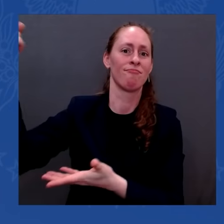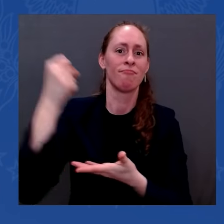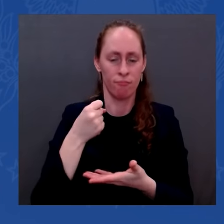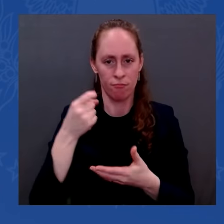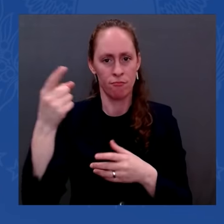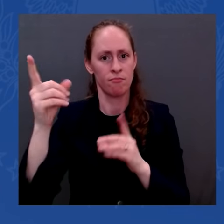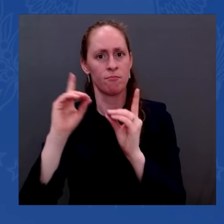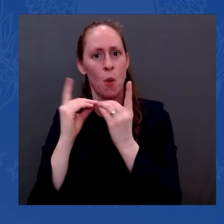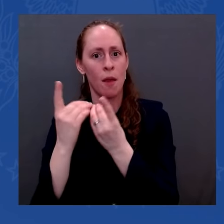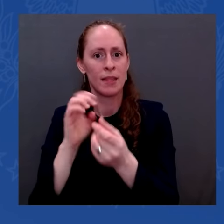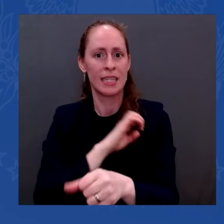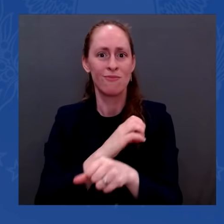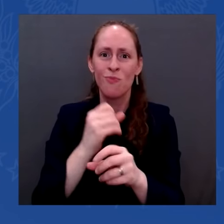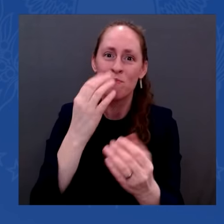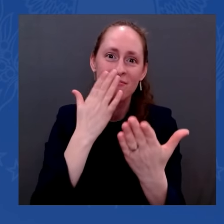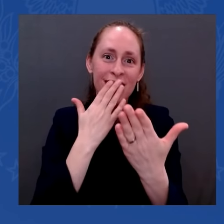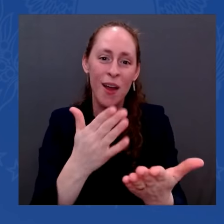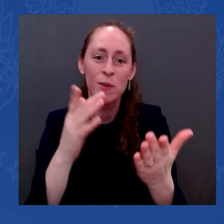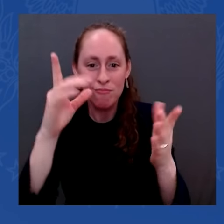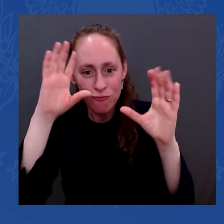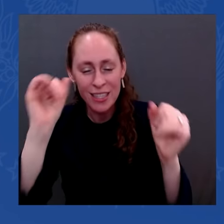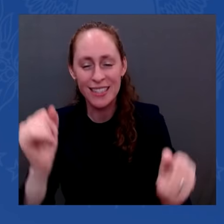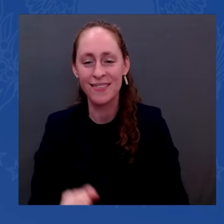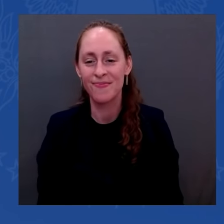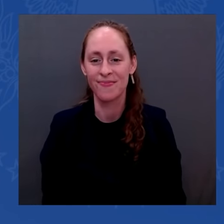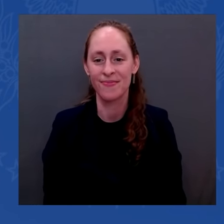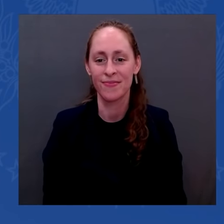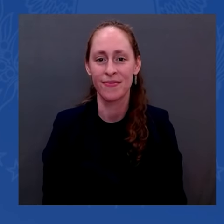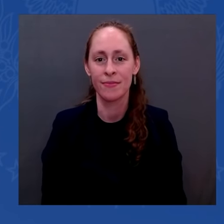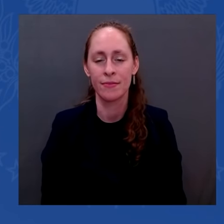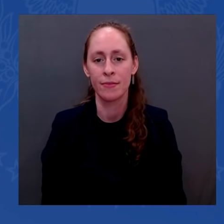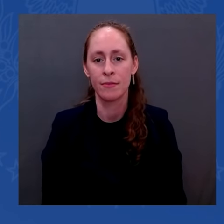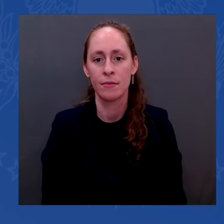and convert it to battery-grade lithium compounds.